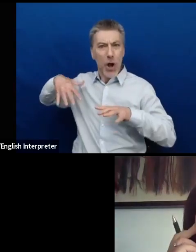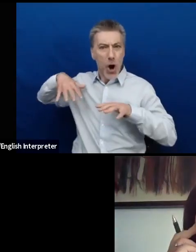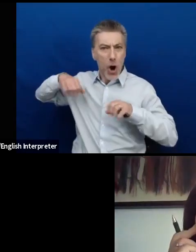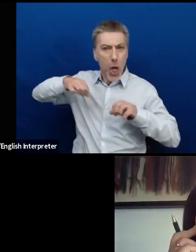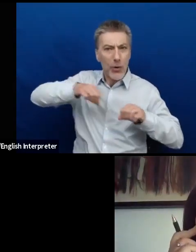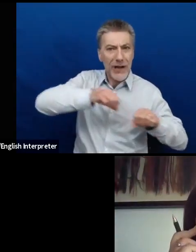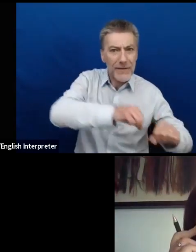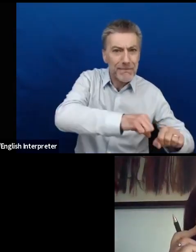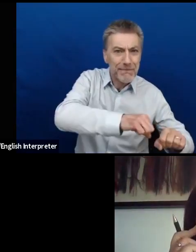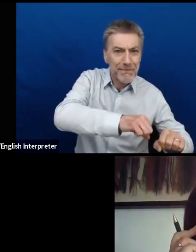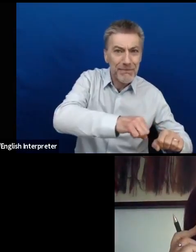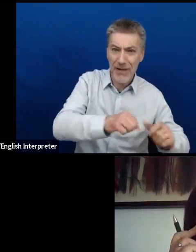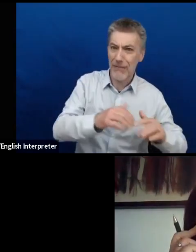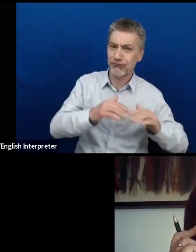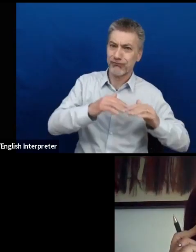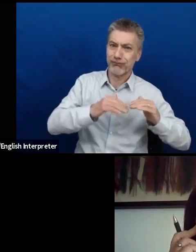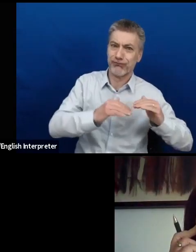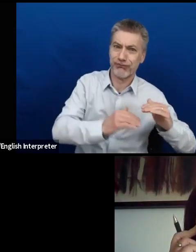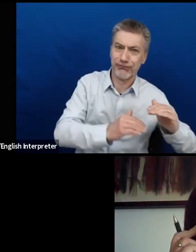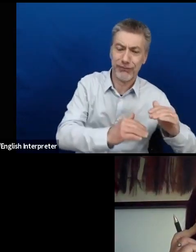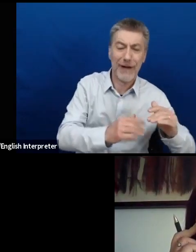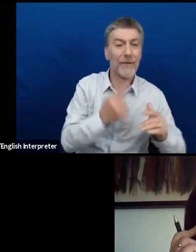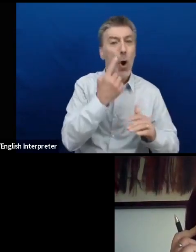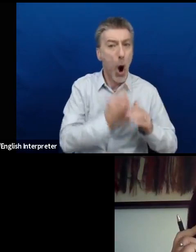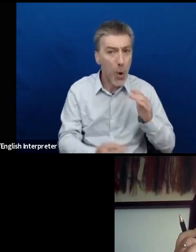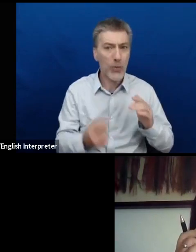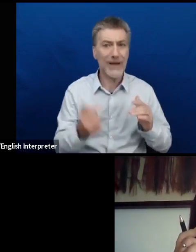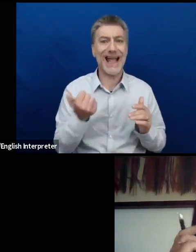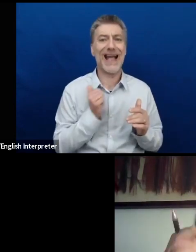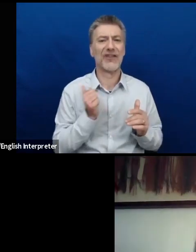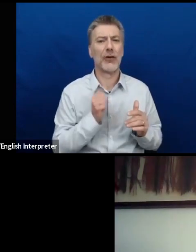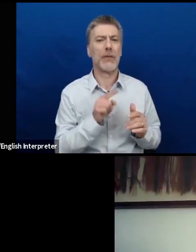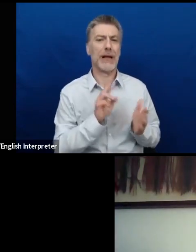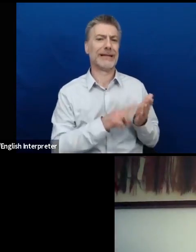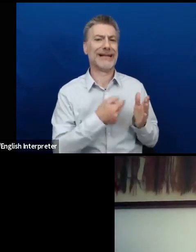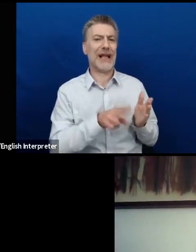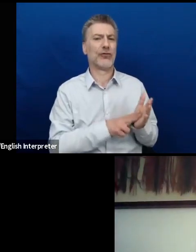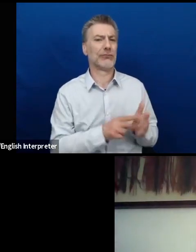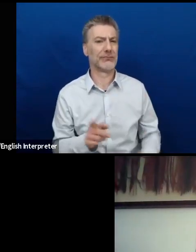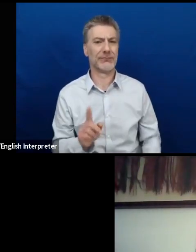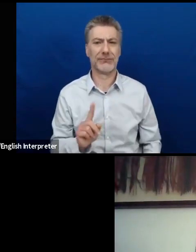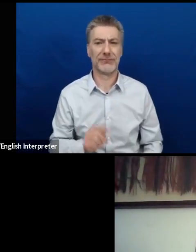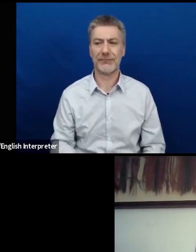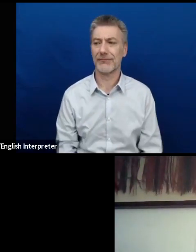we want get a sense of what those inequalities are in the present. In terms of